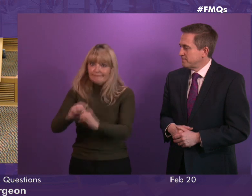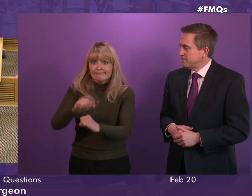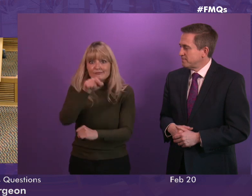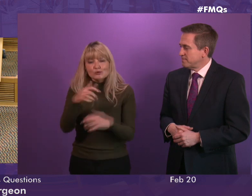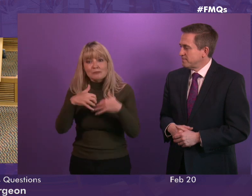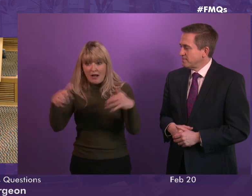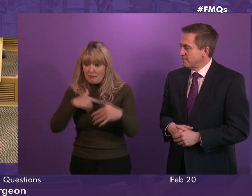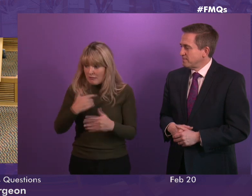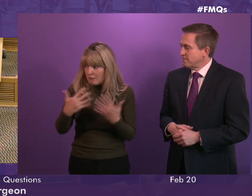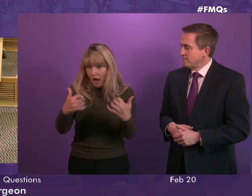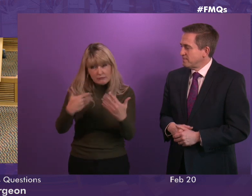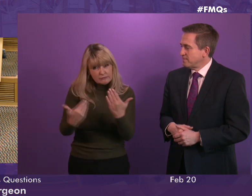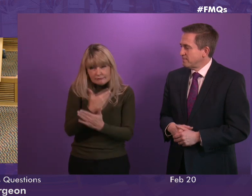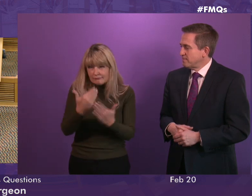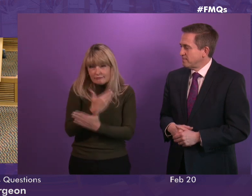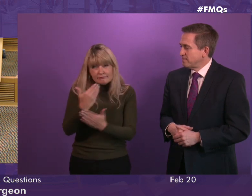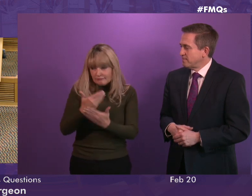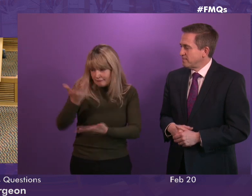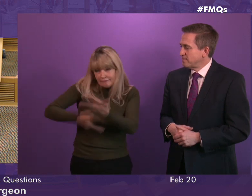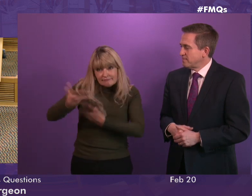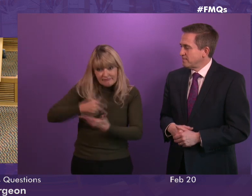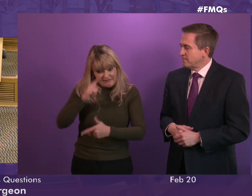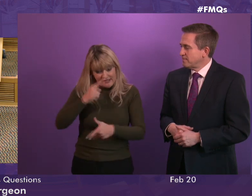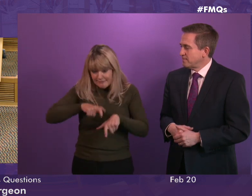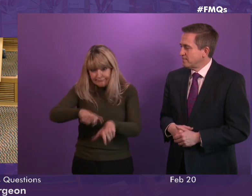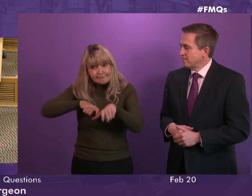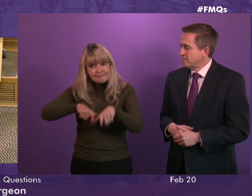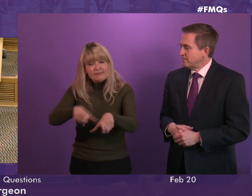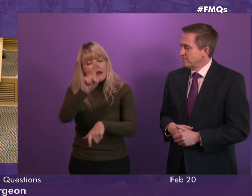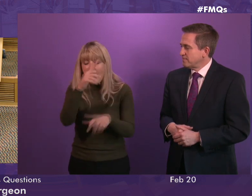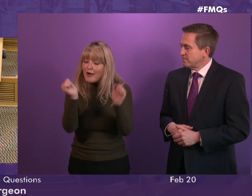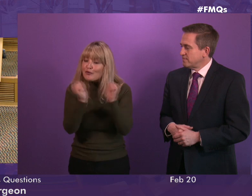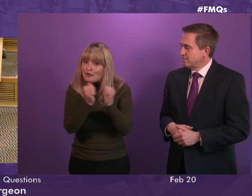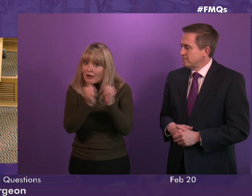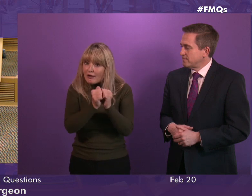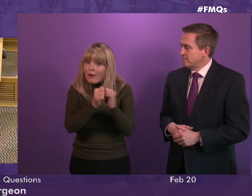on it. I absolutely agree that quality, and not just quantity, is important. For example,